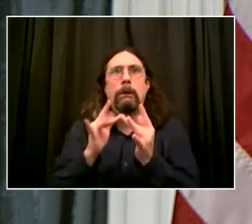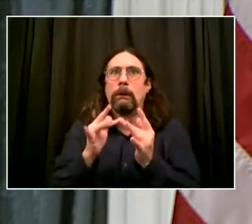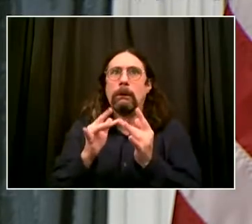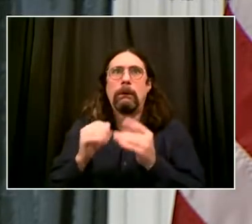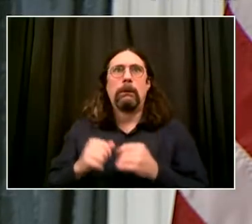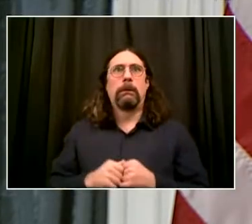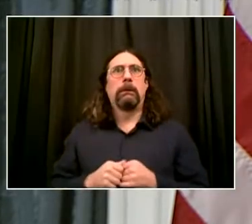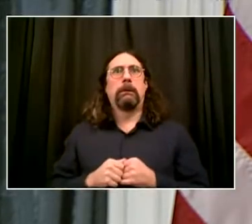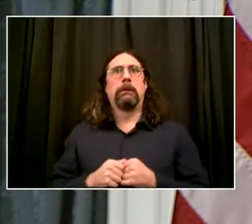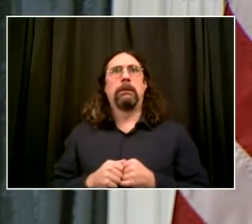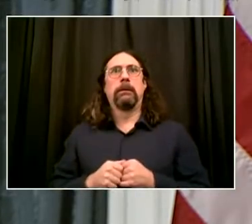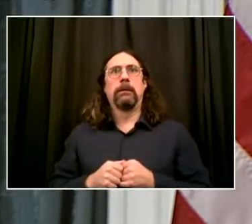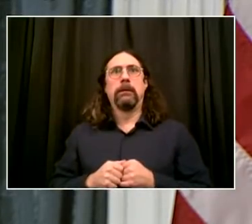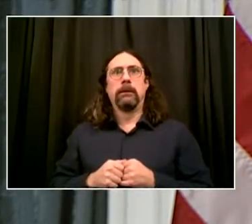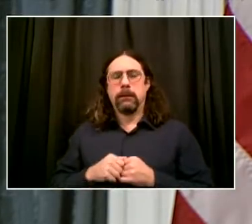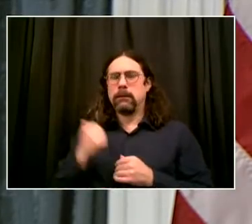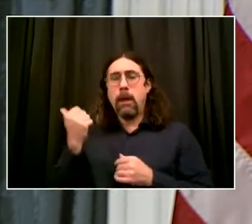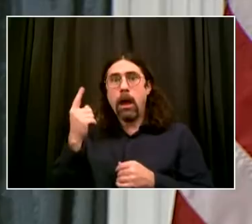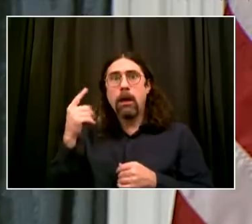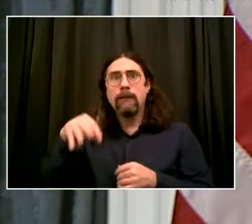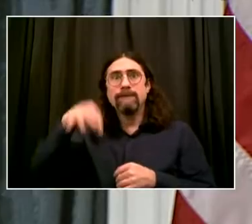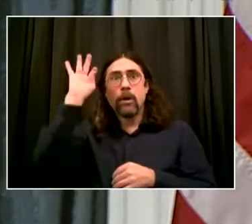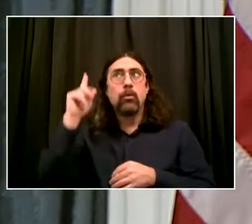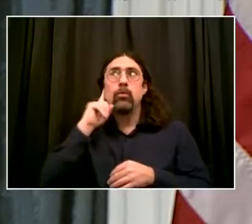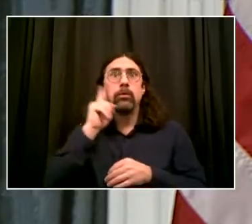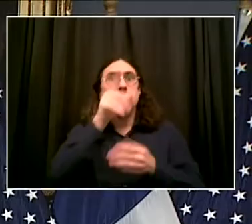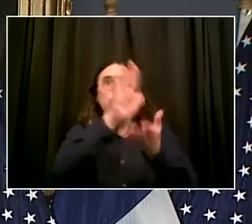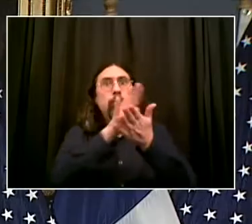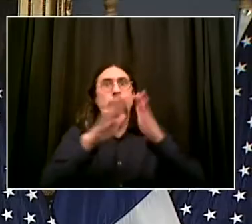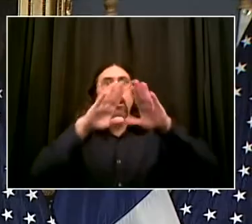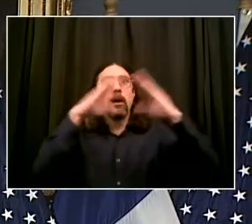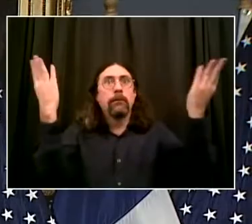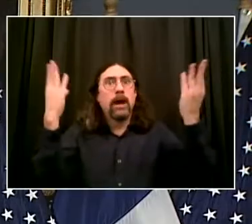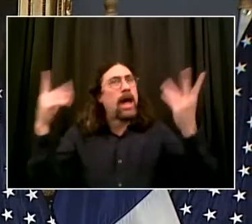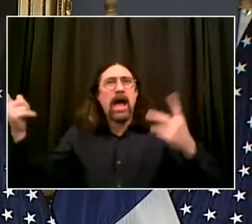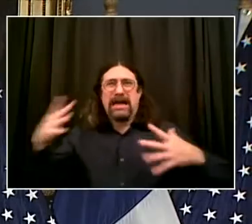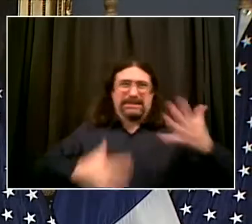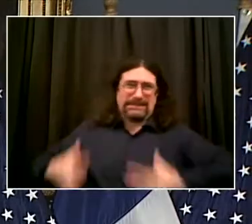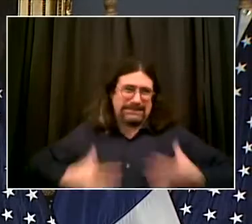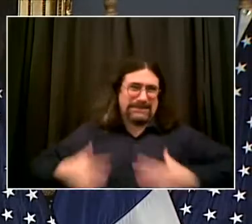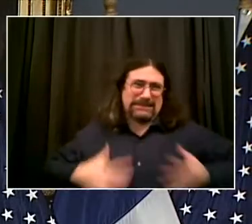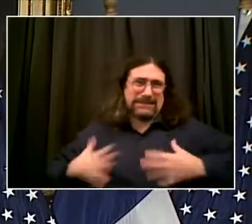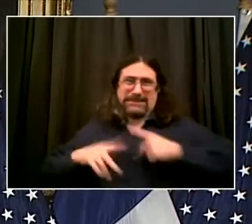NOT THE ONLY STUDENT WHO HAS UNDERGONE THAT TRAAUMA. WHEN WE TALK ABOUT TRAUMA THAT IS THE ATRUU MATHAT E W